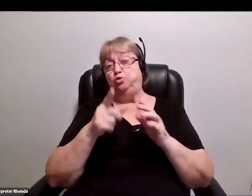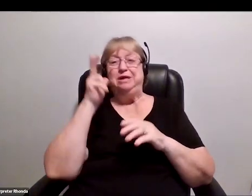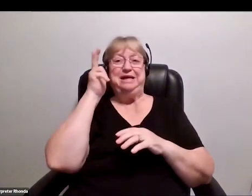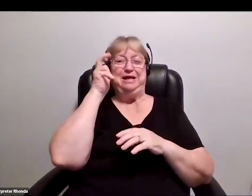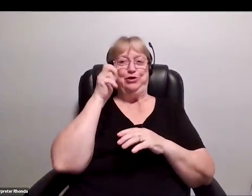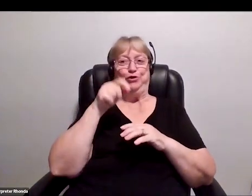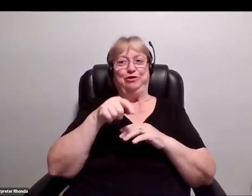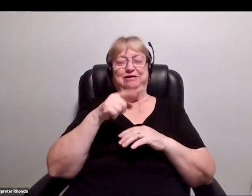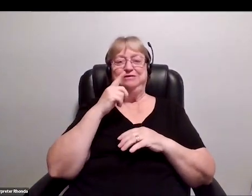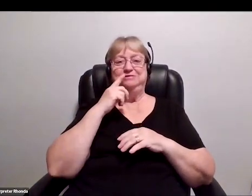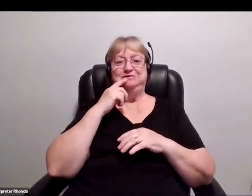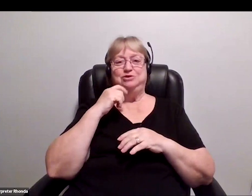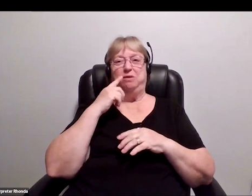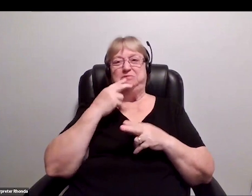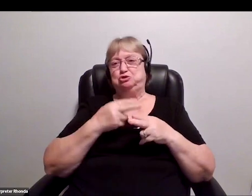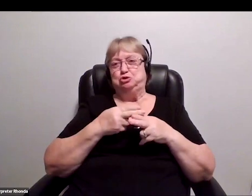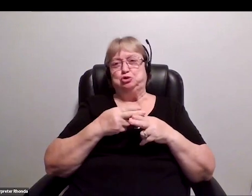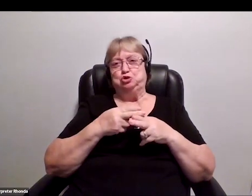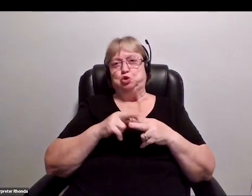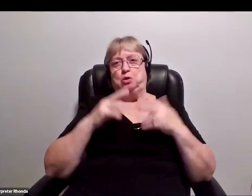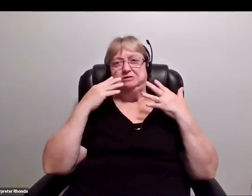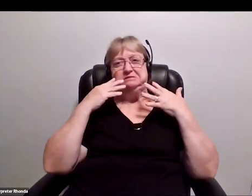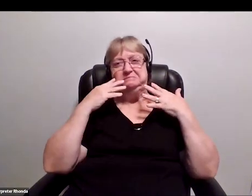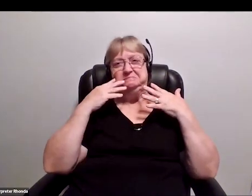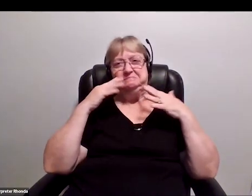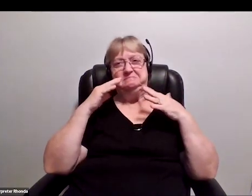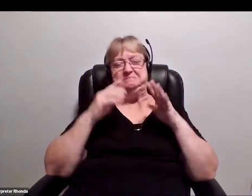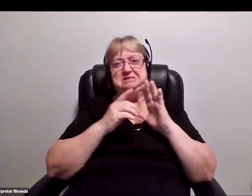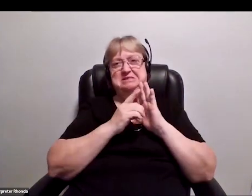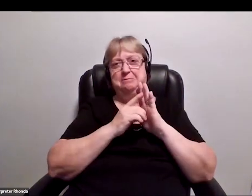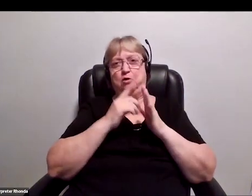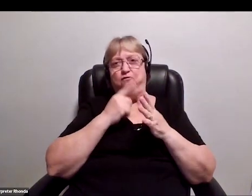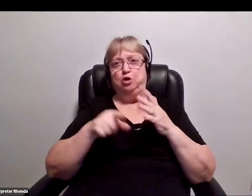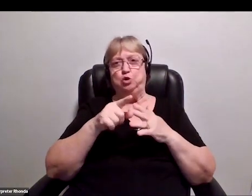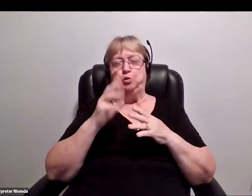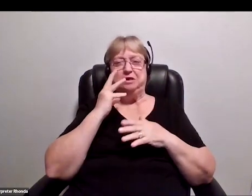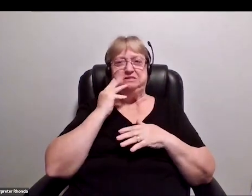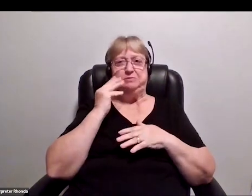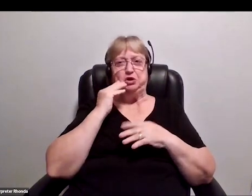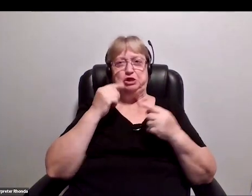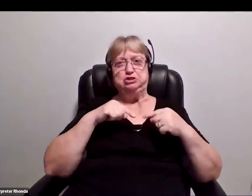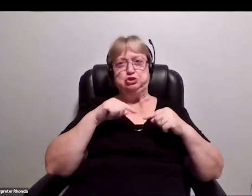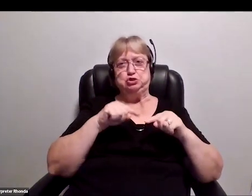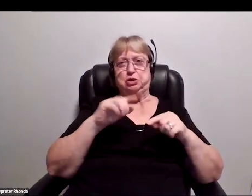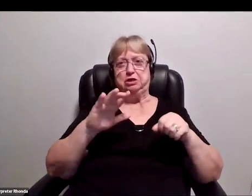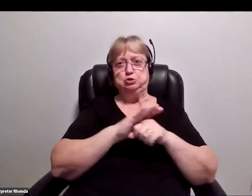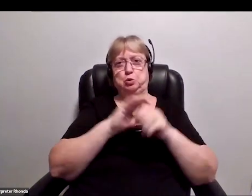I'm going to play a short sped-up demo version of what you might experience during a total solar eclipse.